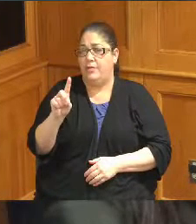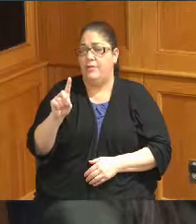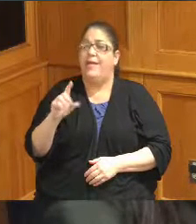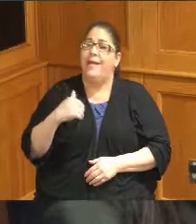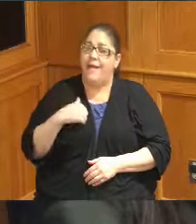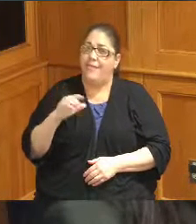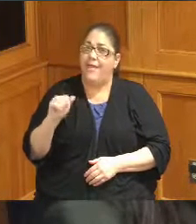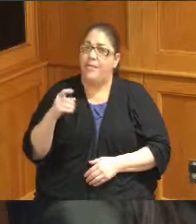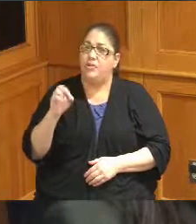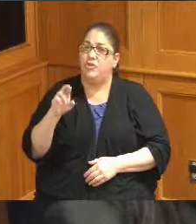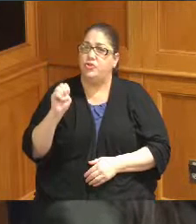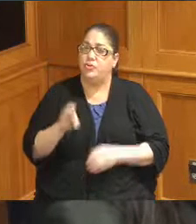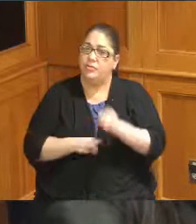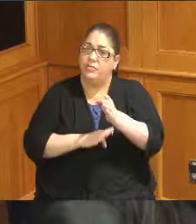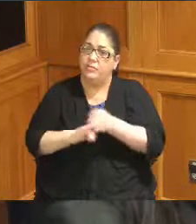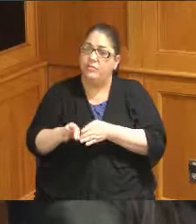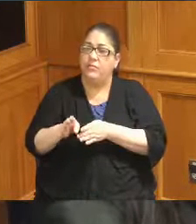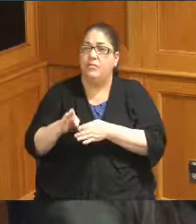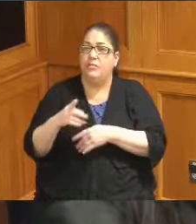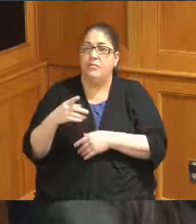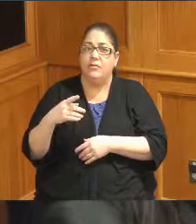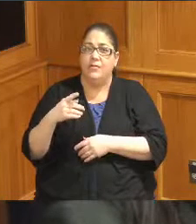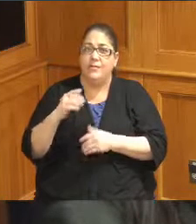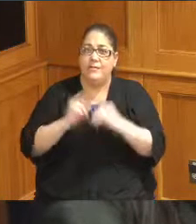we got 93 billion dollars we're leaving on the table